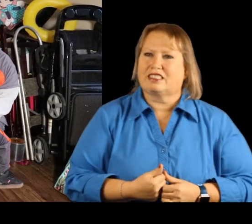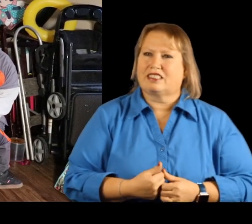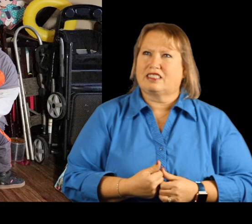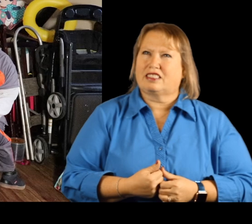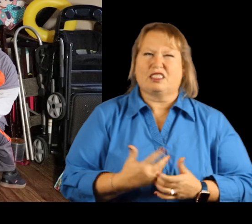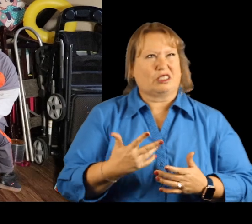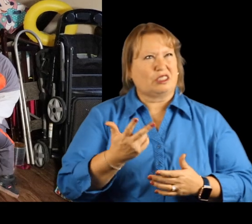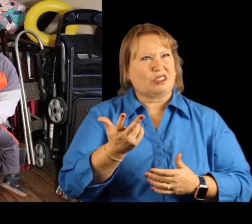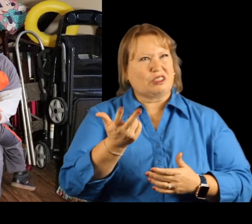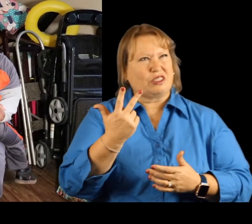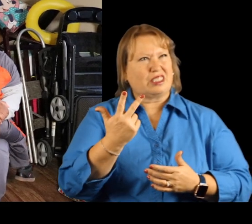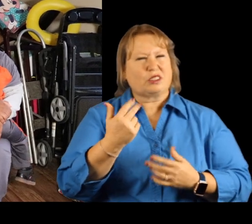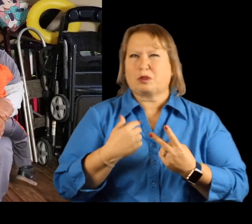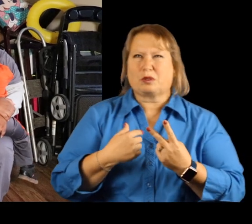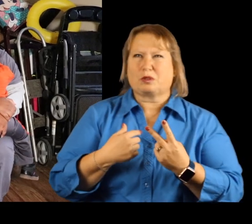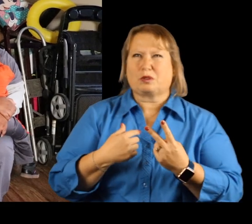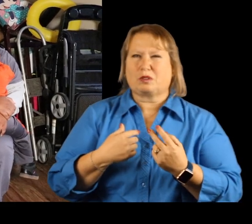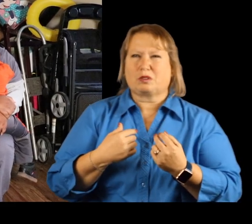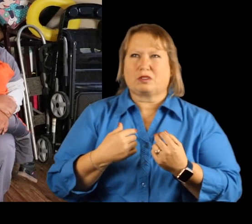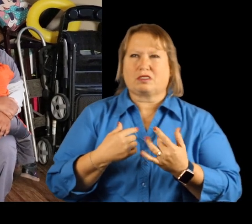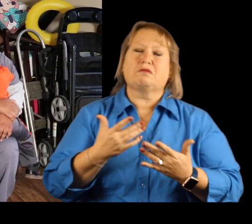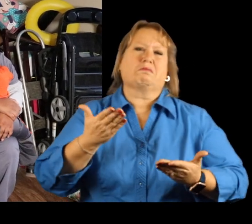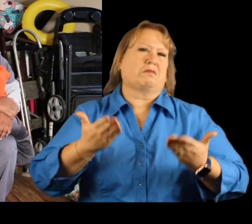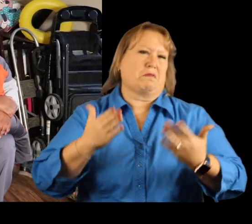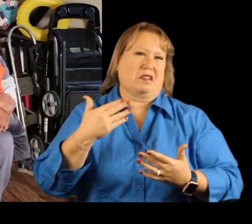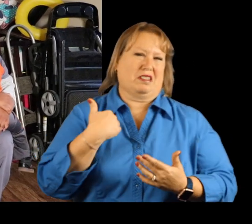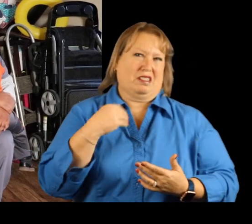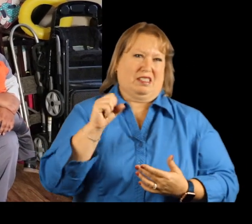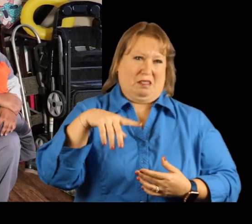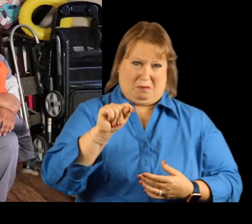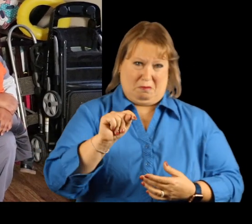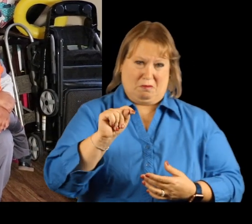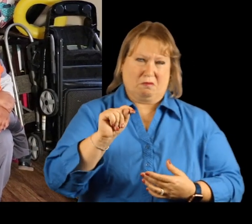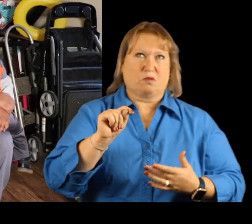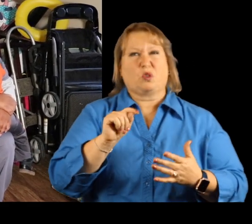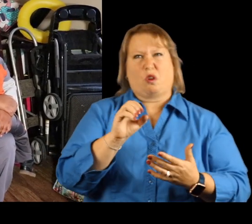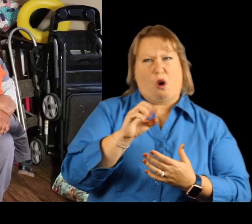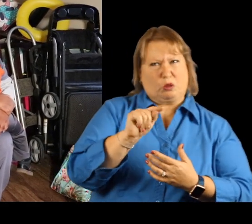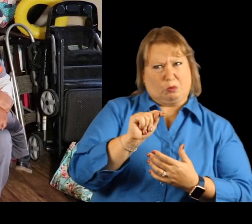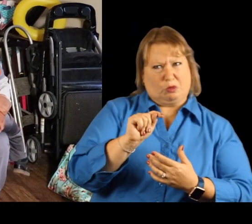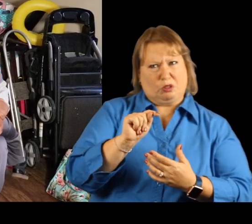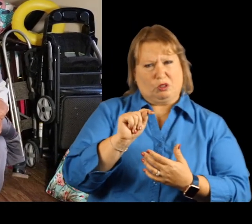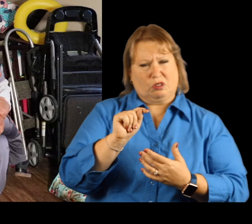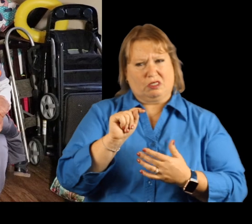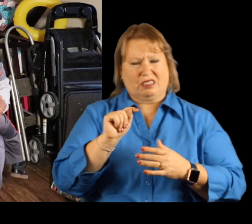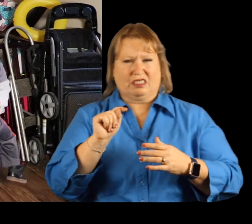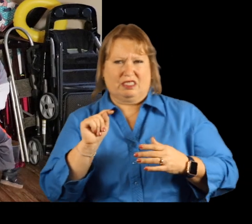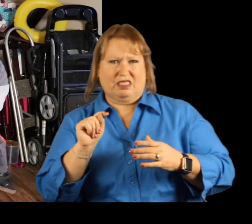When did he get his tubes? Maybe September. I was gonna say October. Where they discovered a